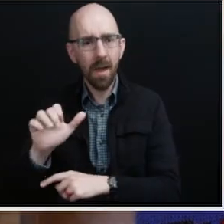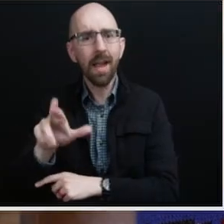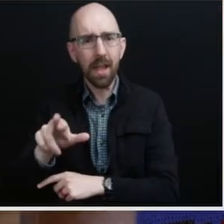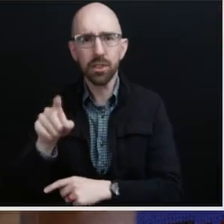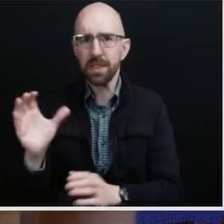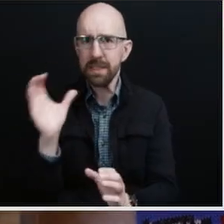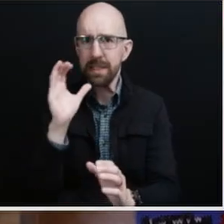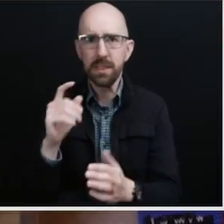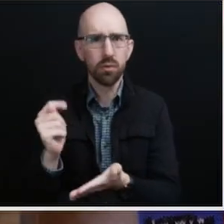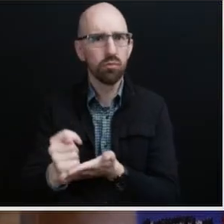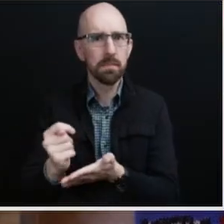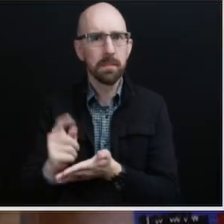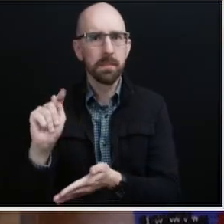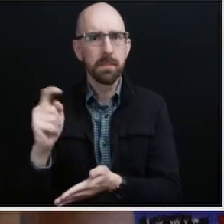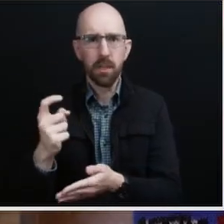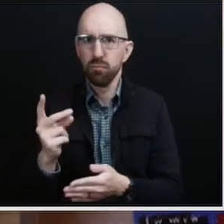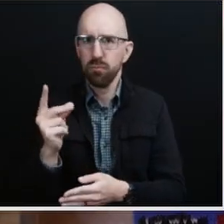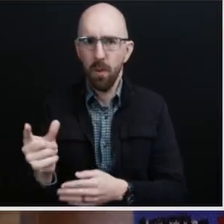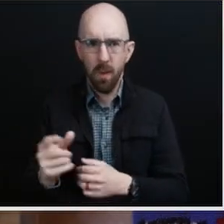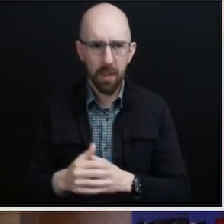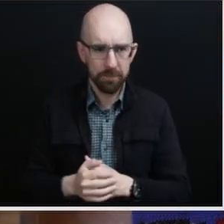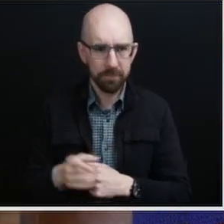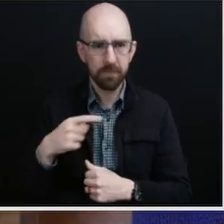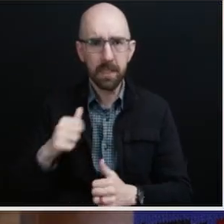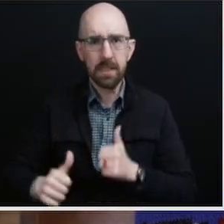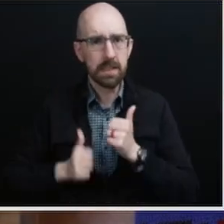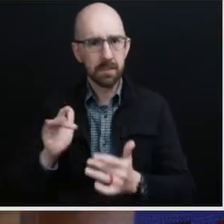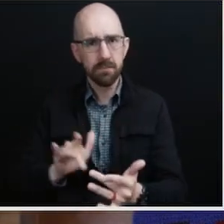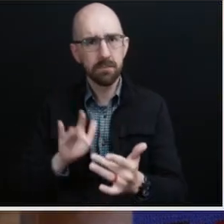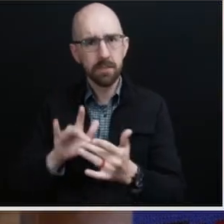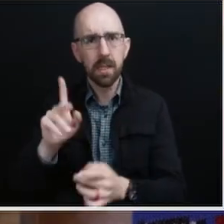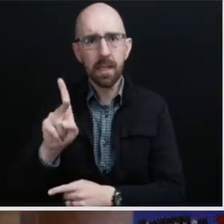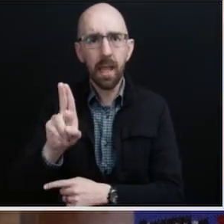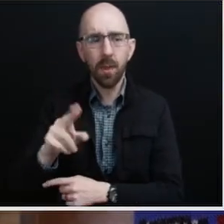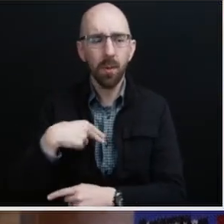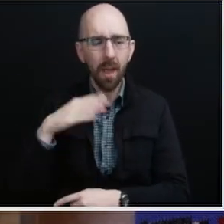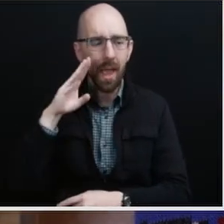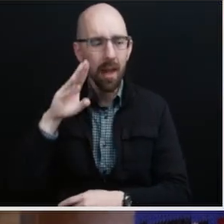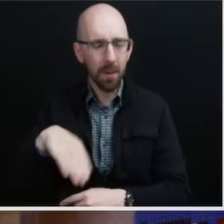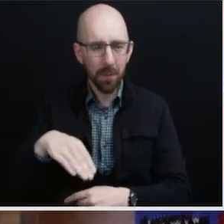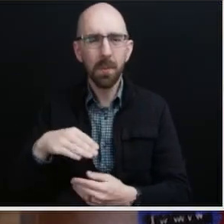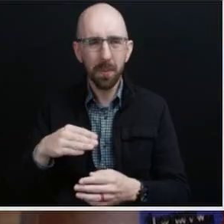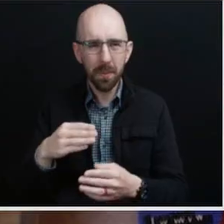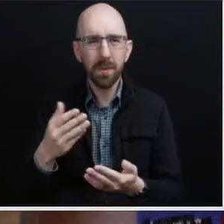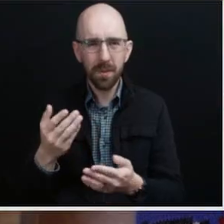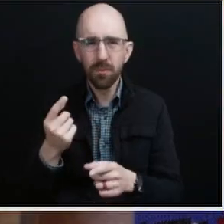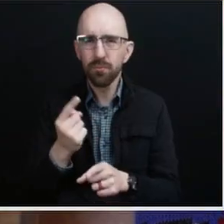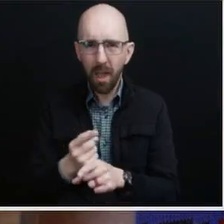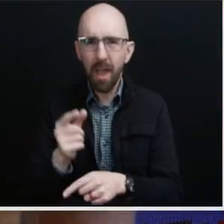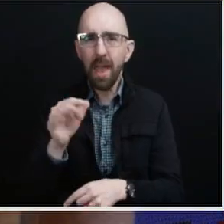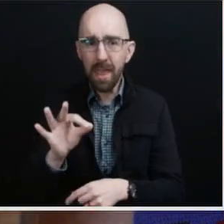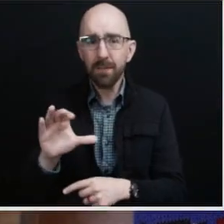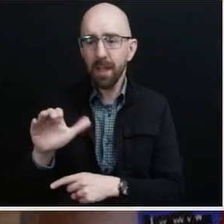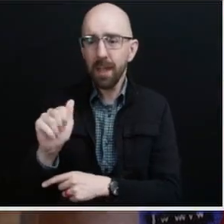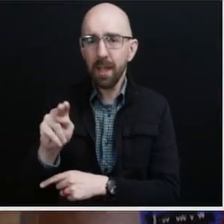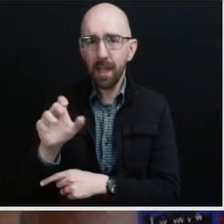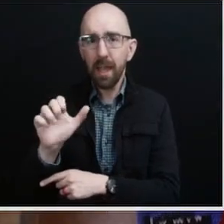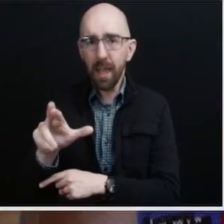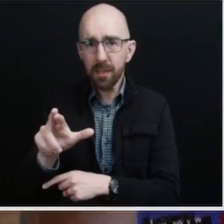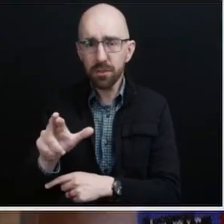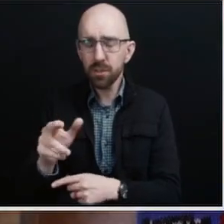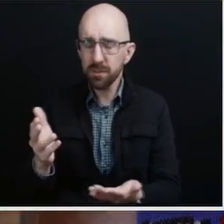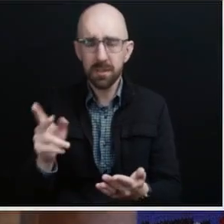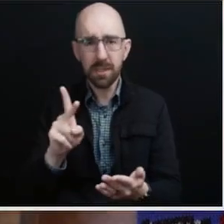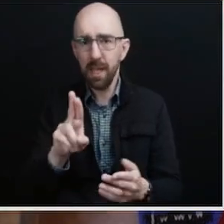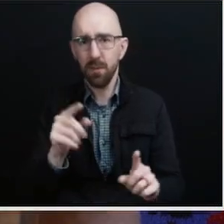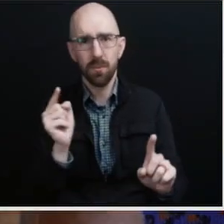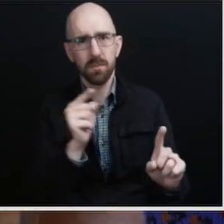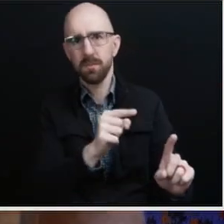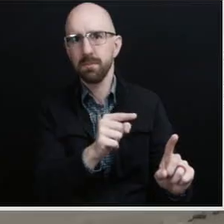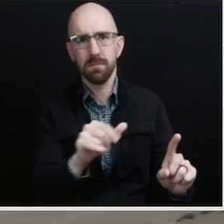had proactively reached out to KU because I knew right if it was cancer like KU is the place to go.